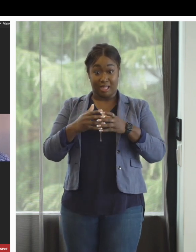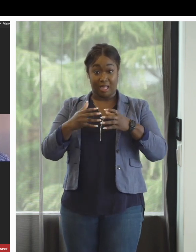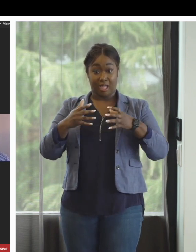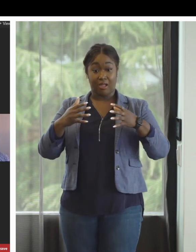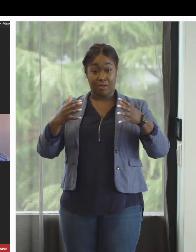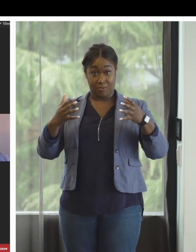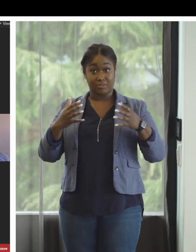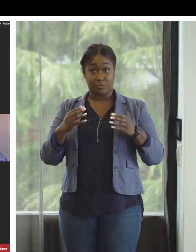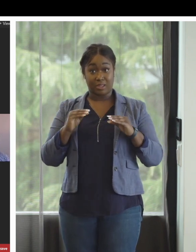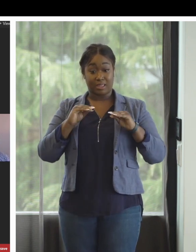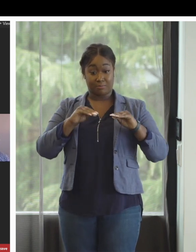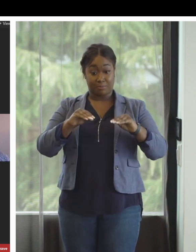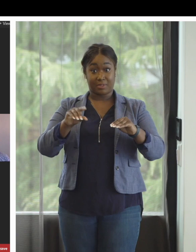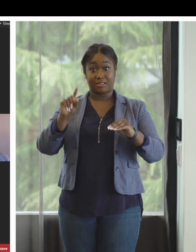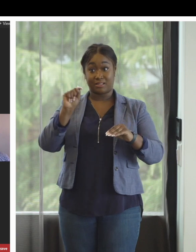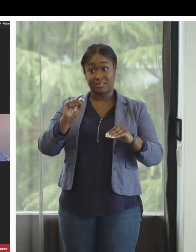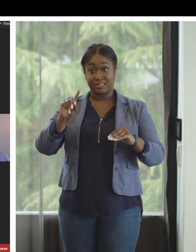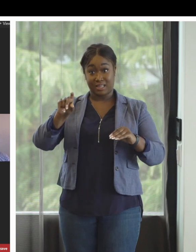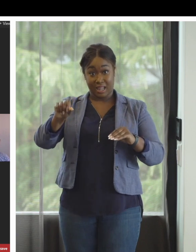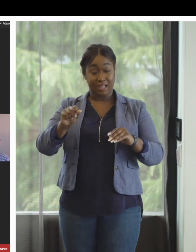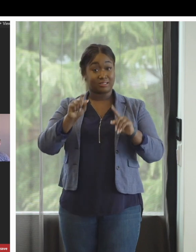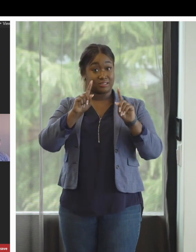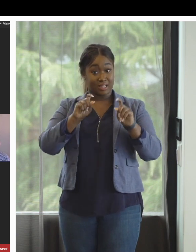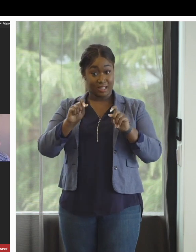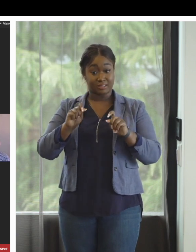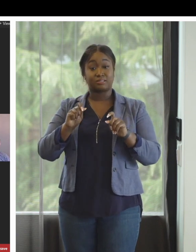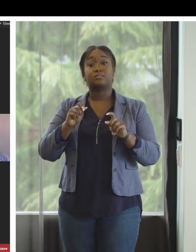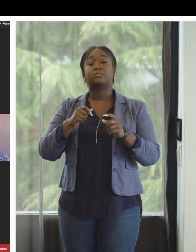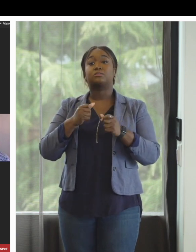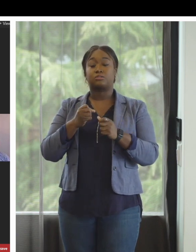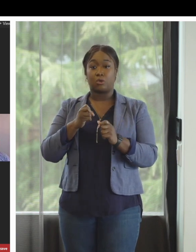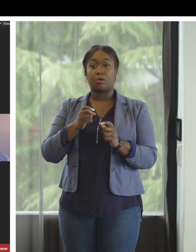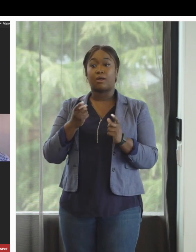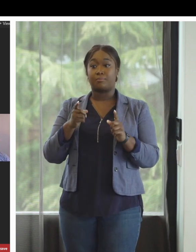implementing the T D S. Testing it out. And so as